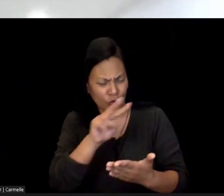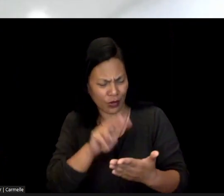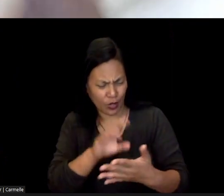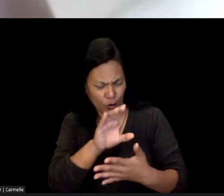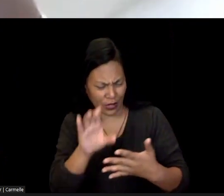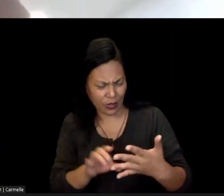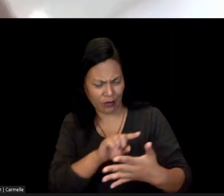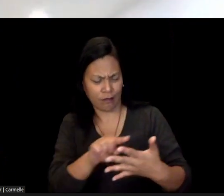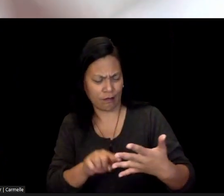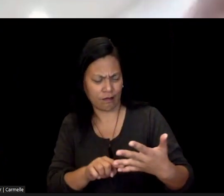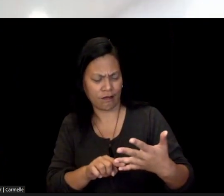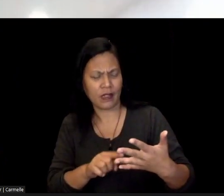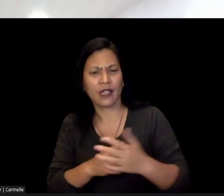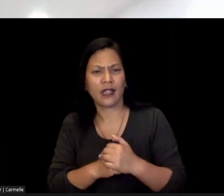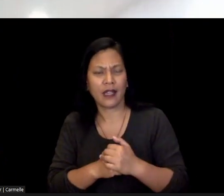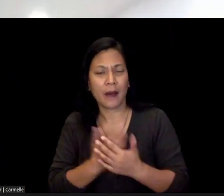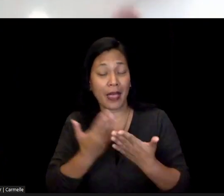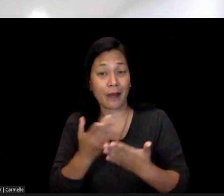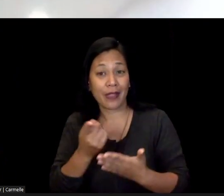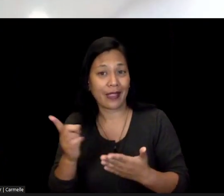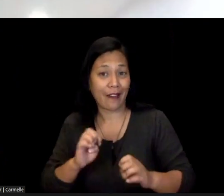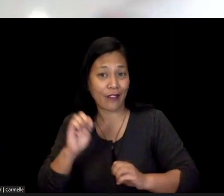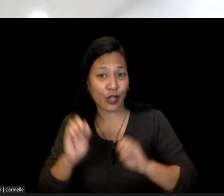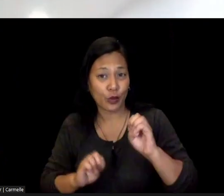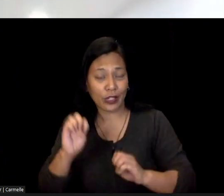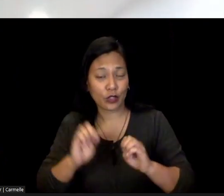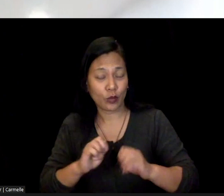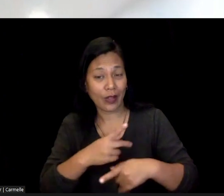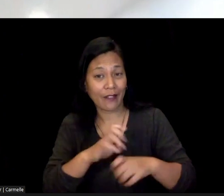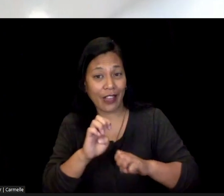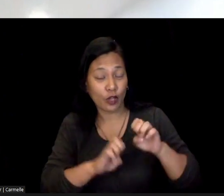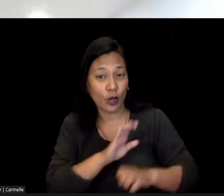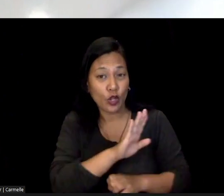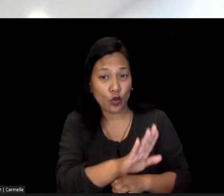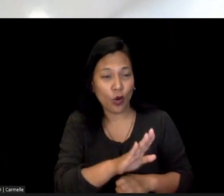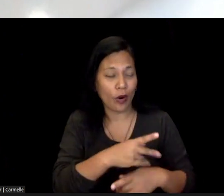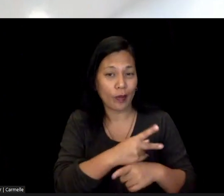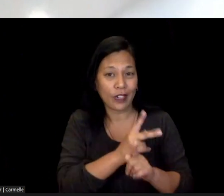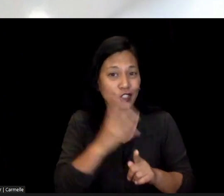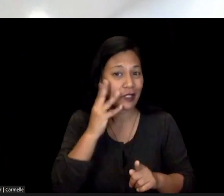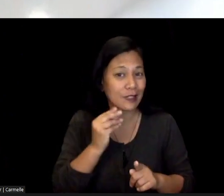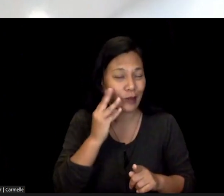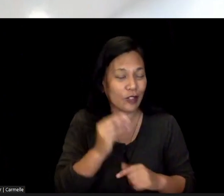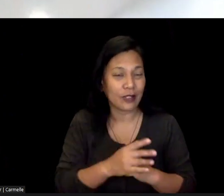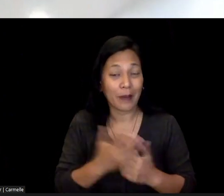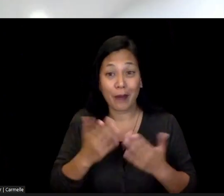fund, and they're going to evaluate your team, or they're going to evaluate you as a producer in terms of what you've done. And you've never done anything.